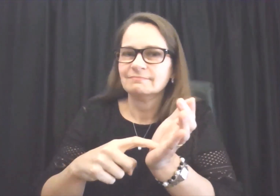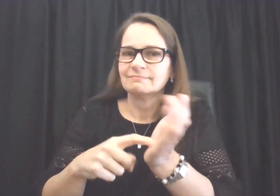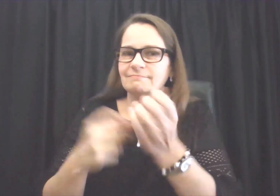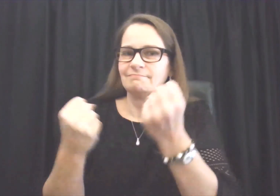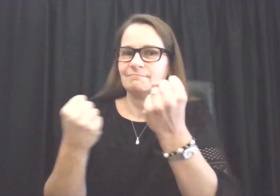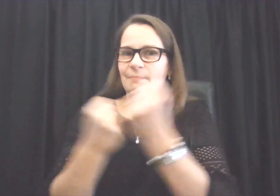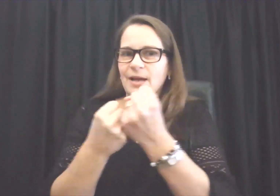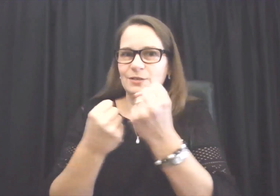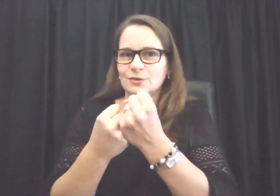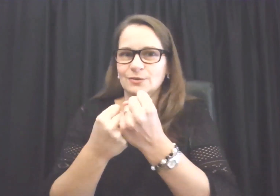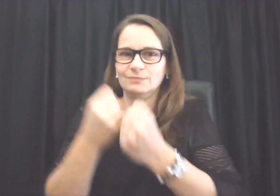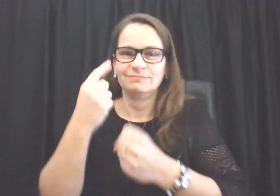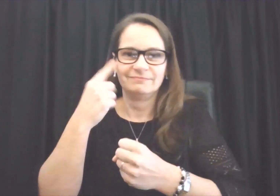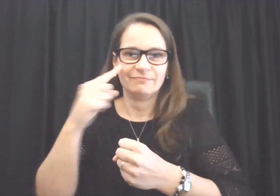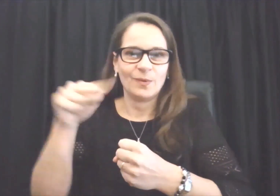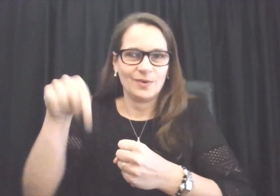I want to recognize those sponsors